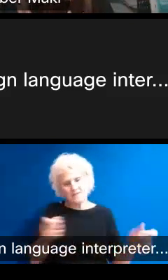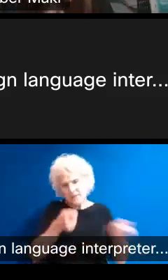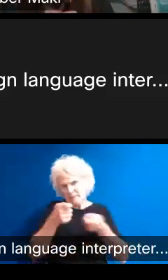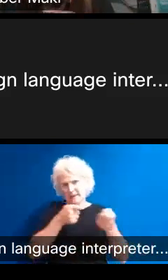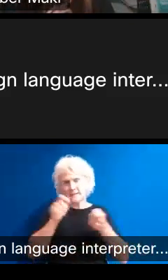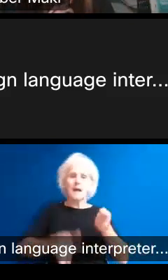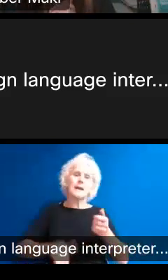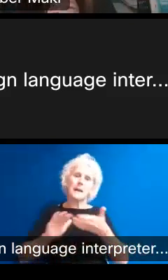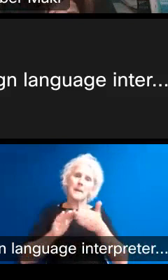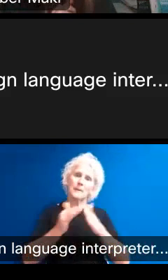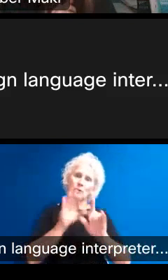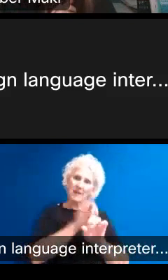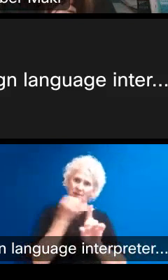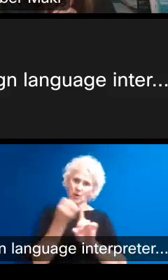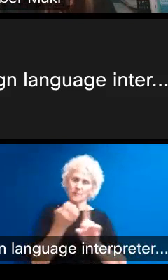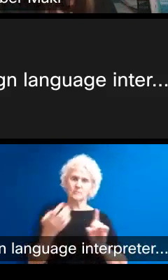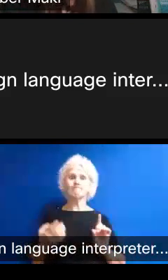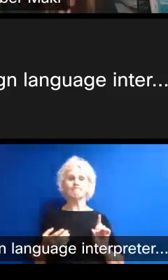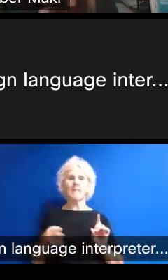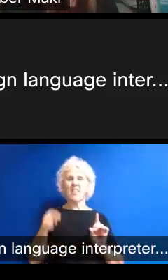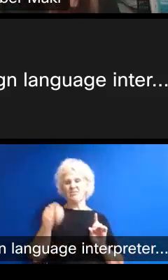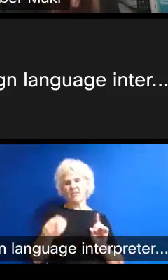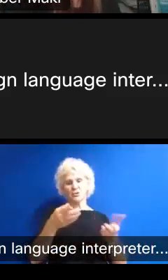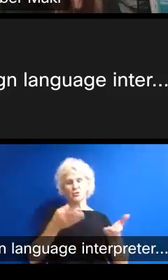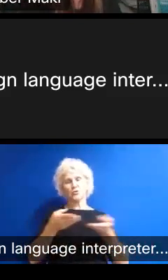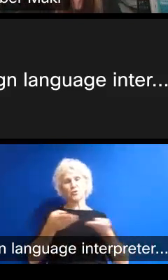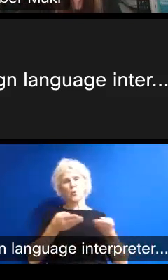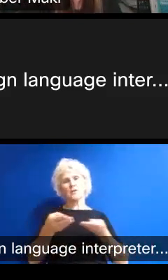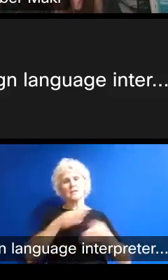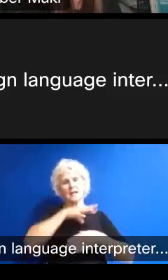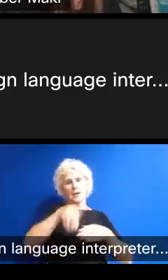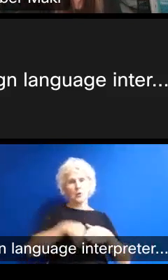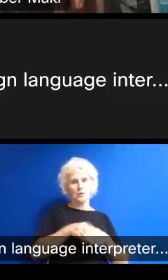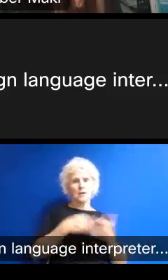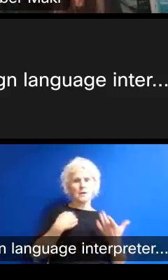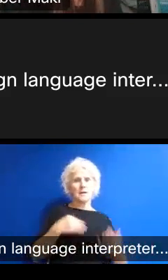with this service. It's intensive, so it includes specialized staffing. There's